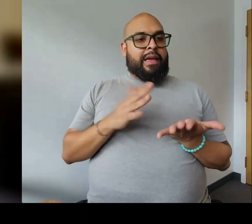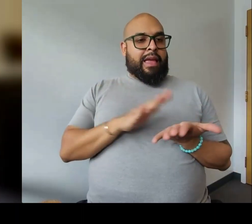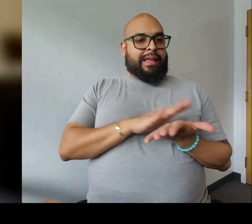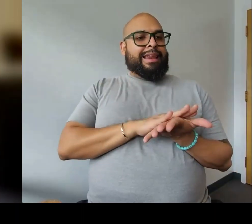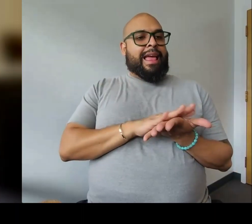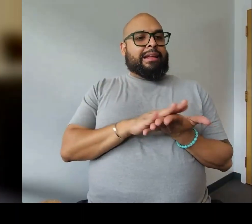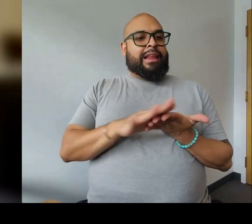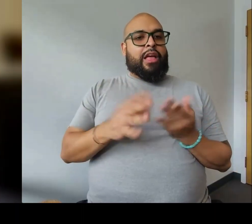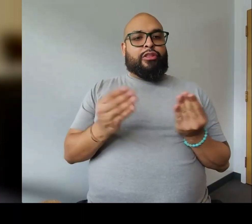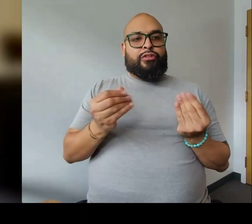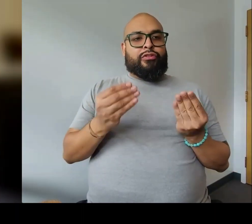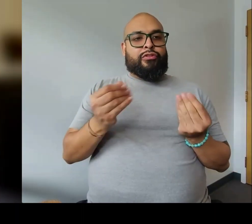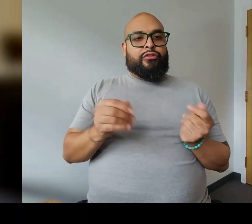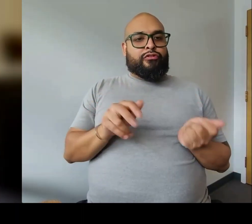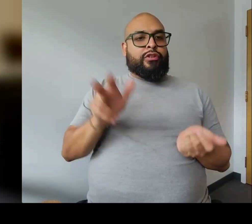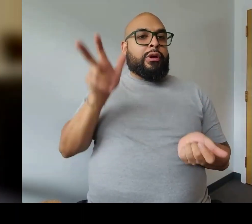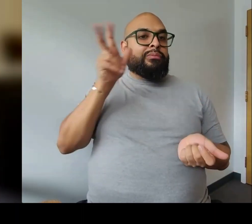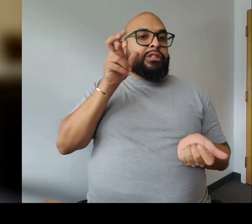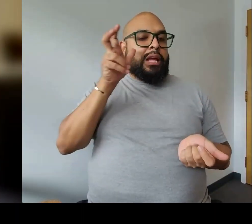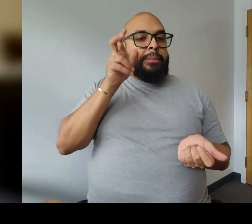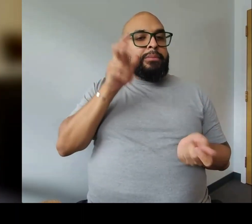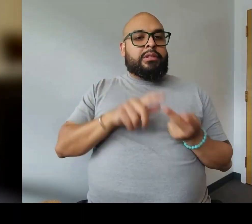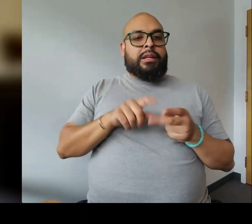It relies more on memory and using contextual skills.